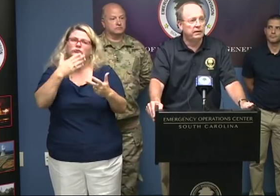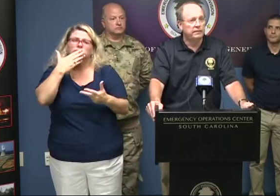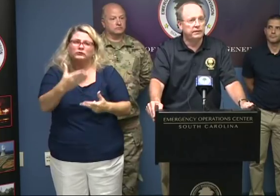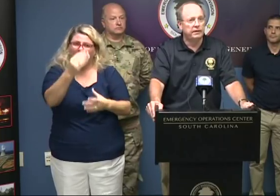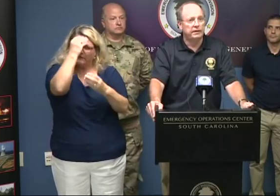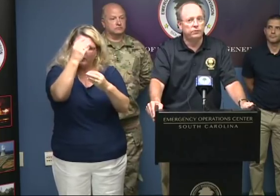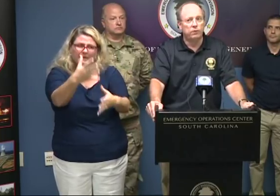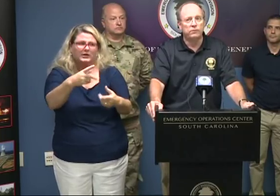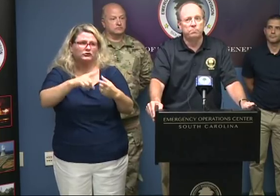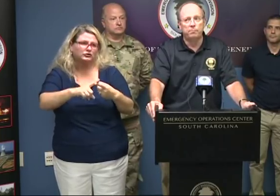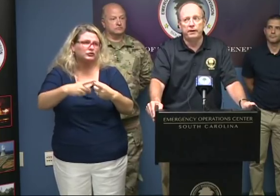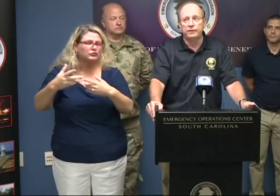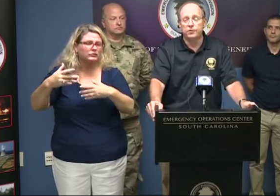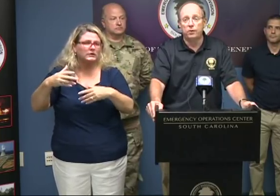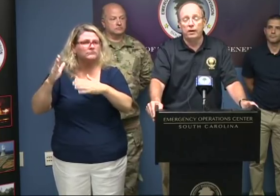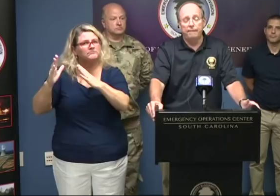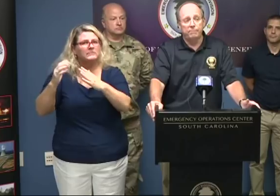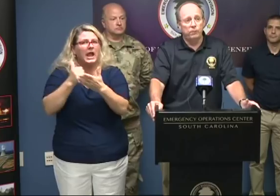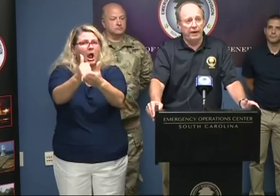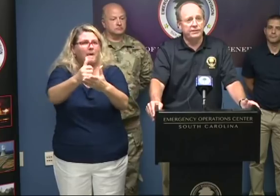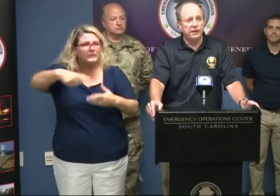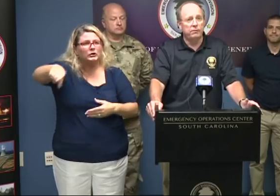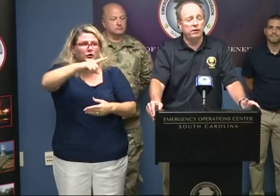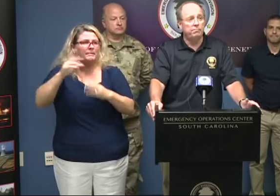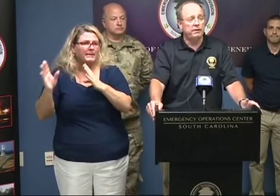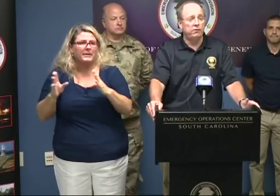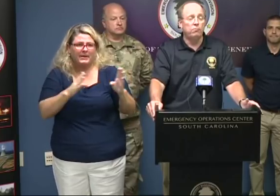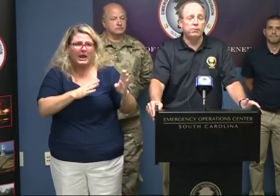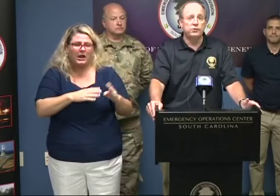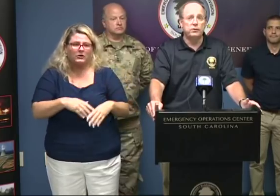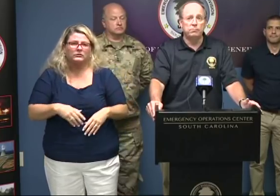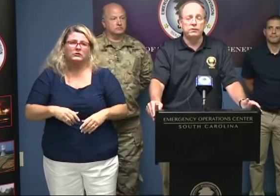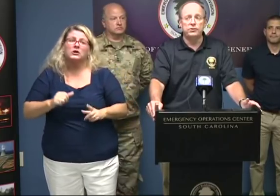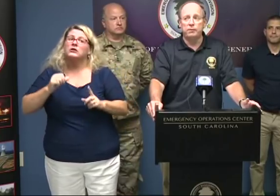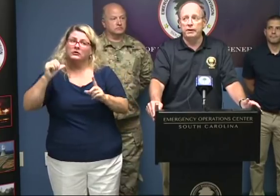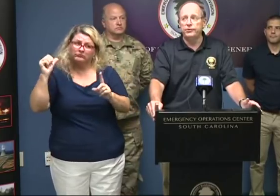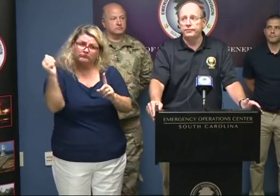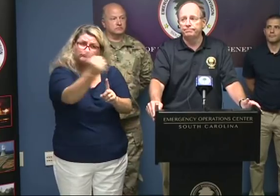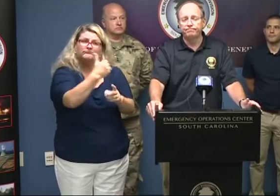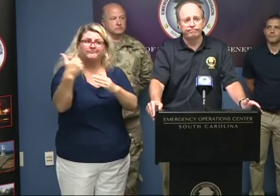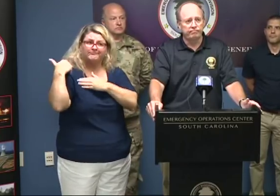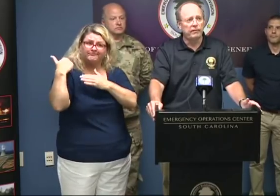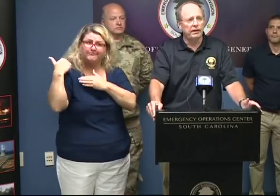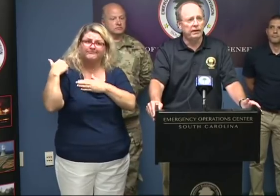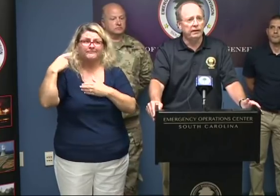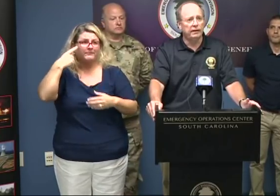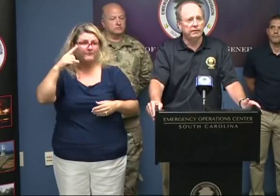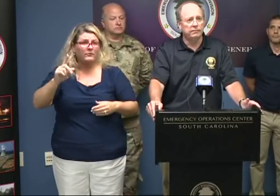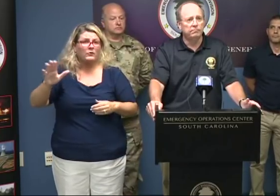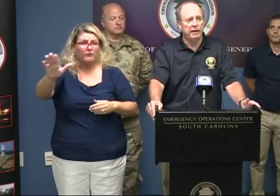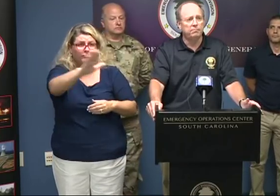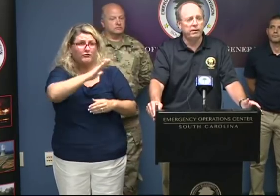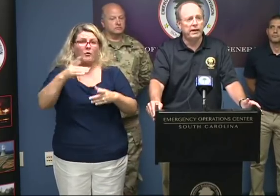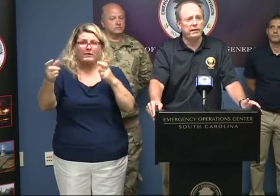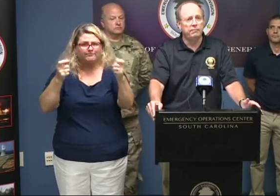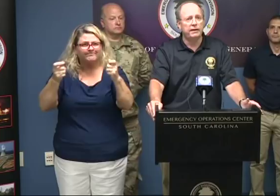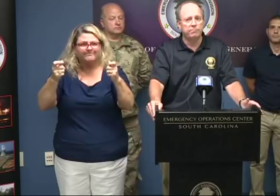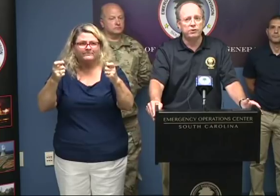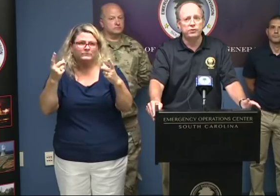to get each one of us prepared. We ask that everybody be their own personal emergence manager and make a plan and make it personal